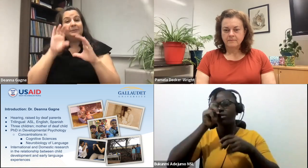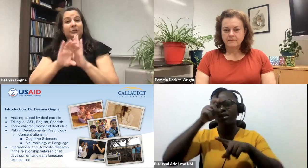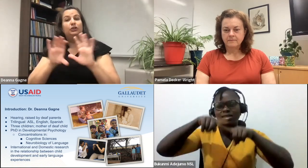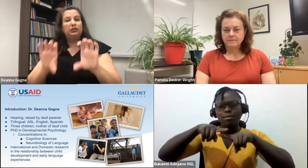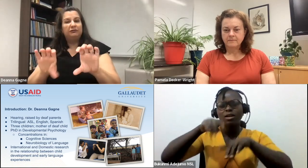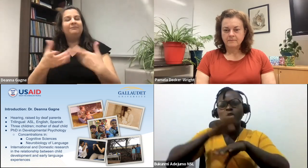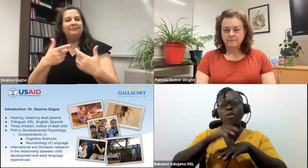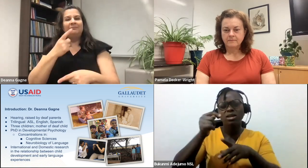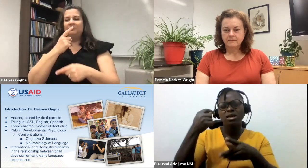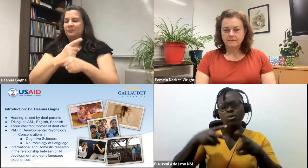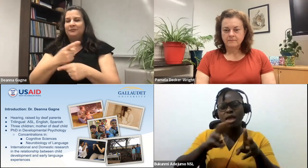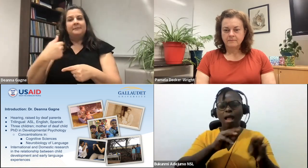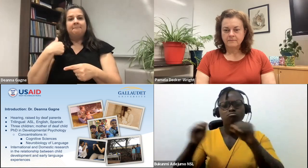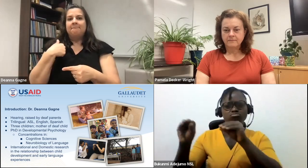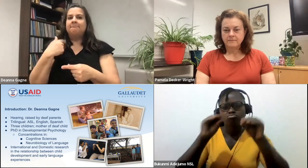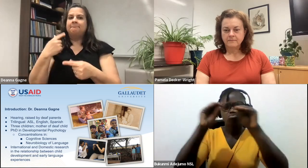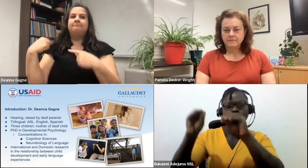and the last image that you see